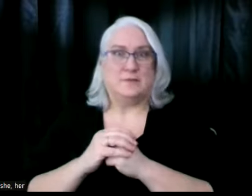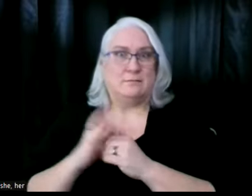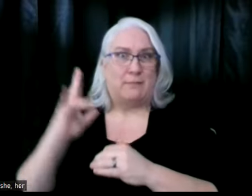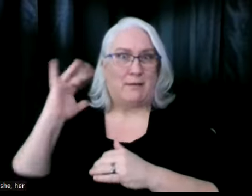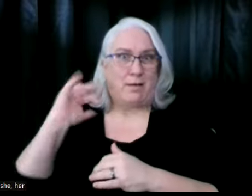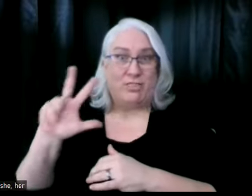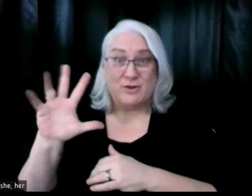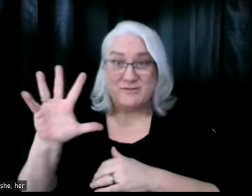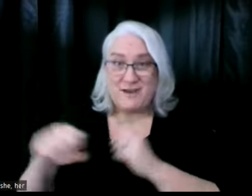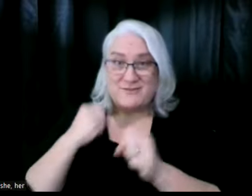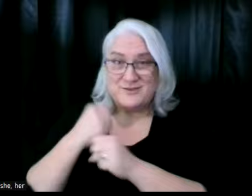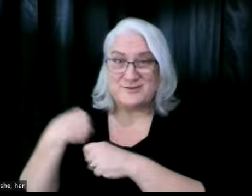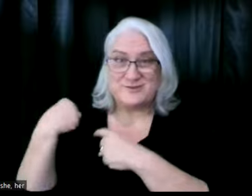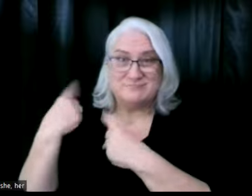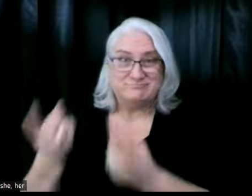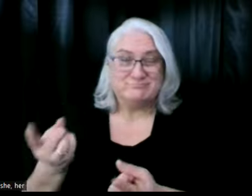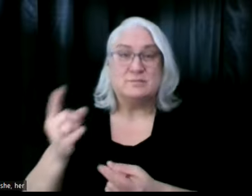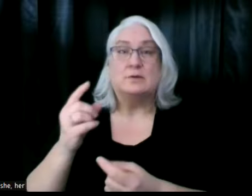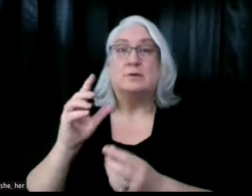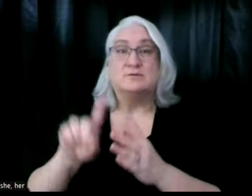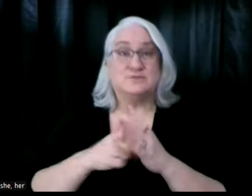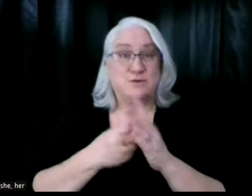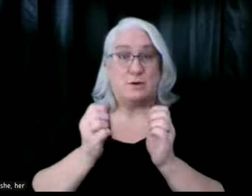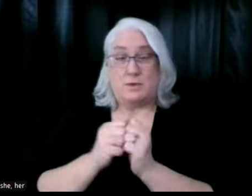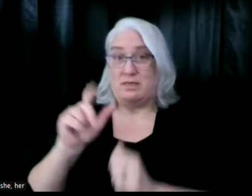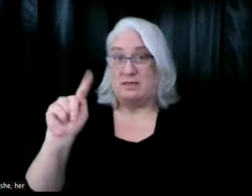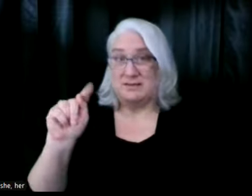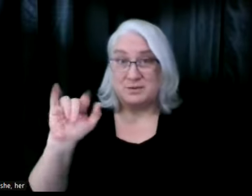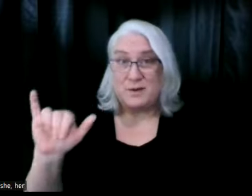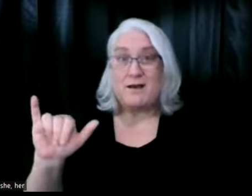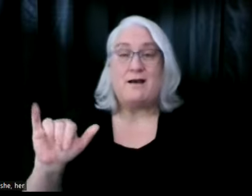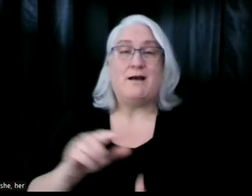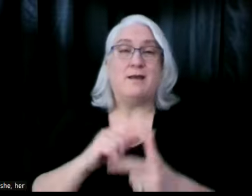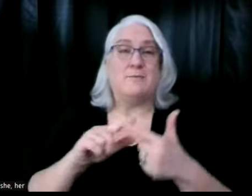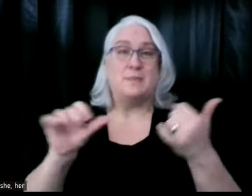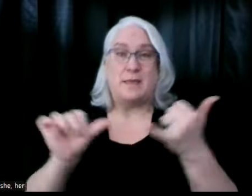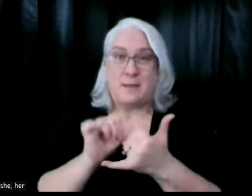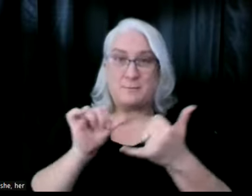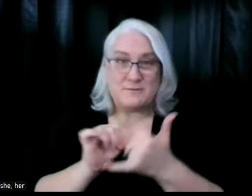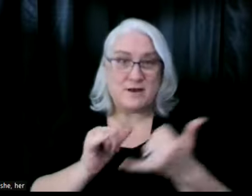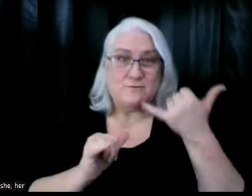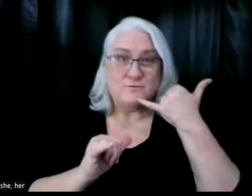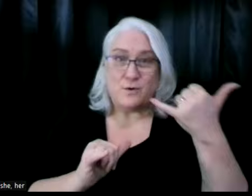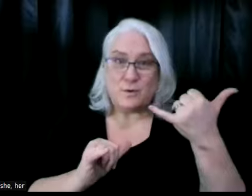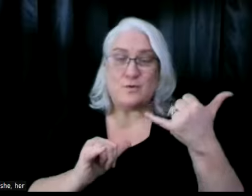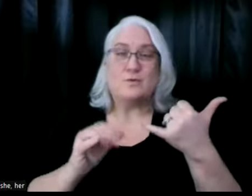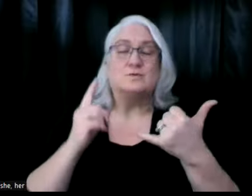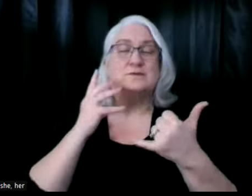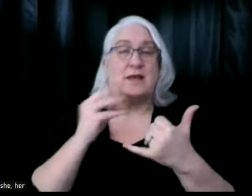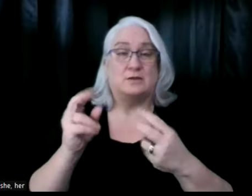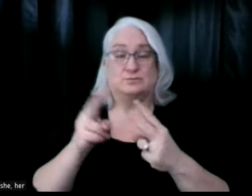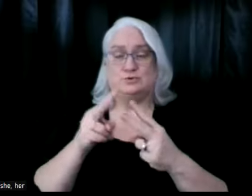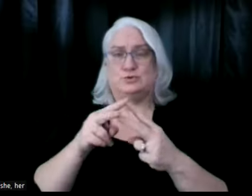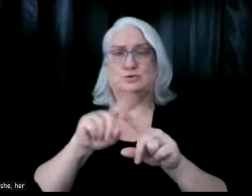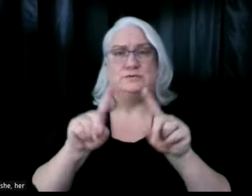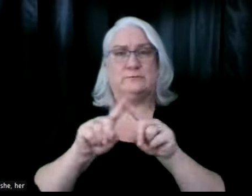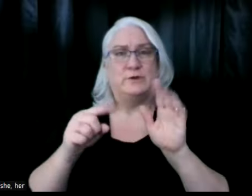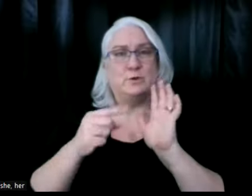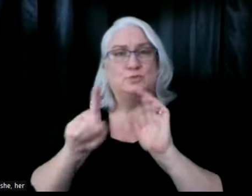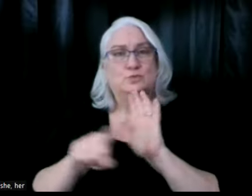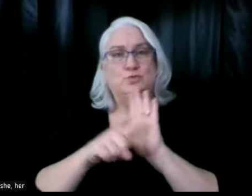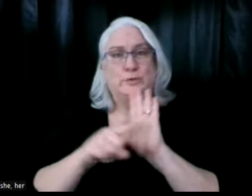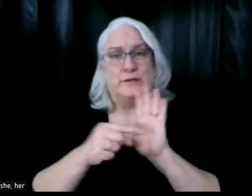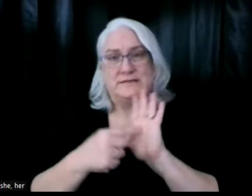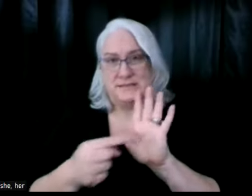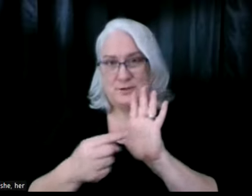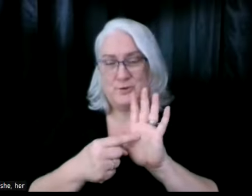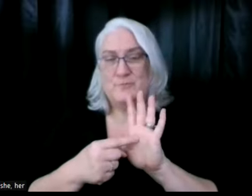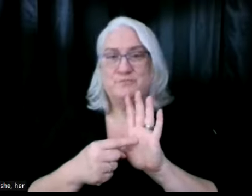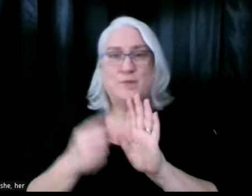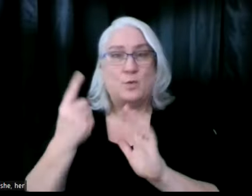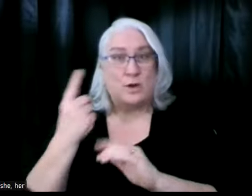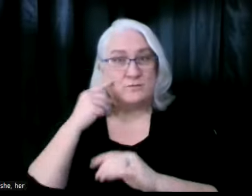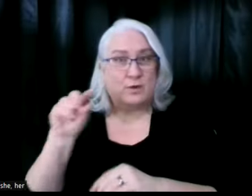35 years ago, we started with distributing TTYs, amplified telephones, and two different types of ring signaling devices.